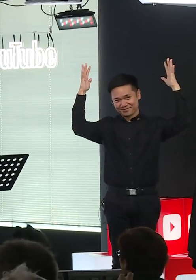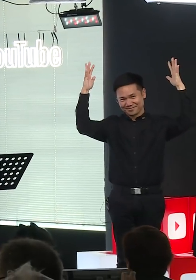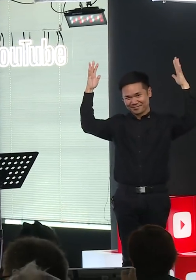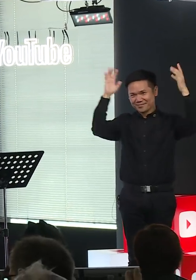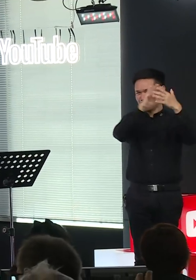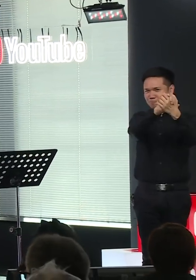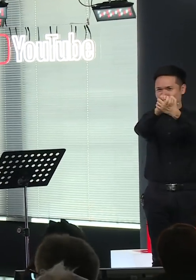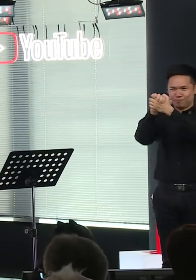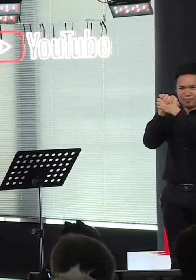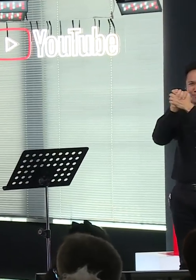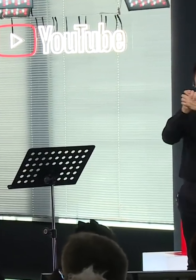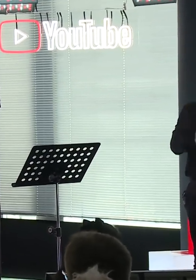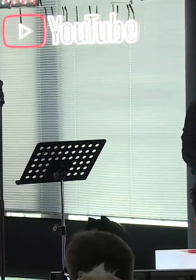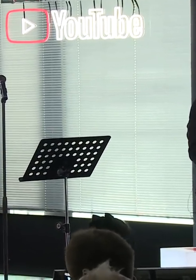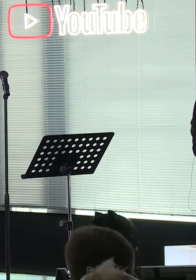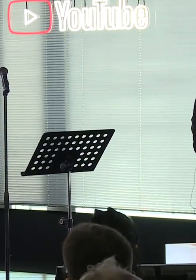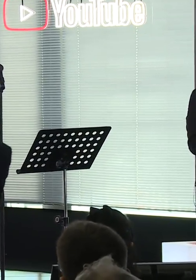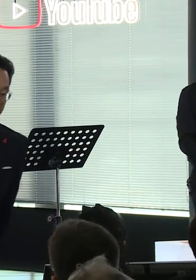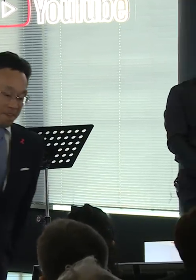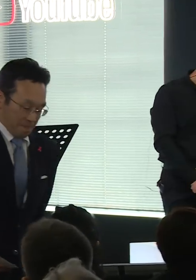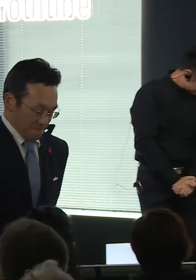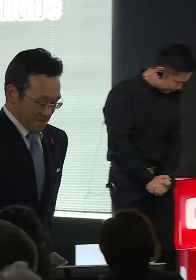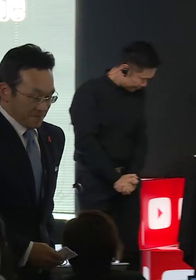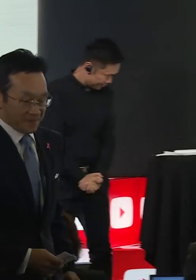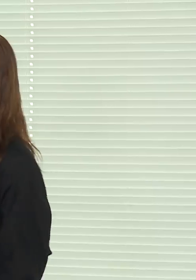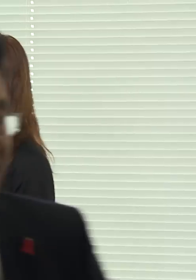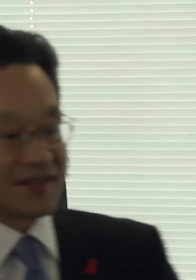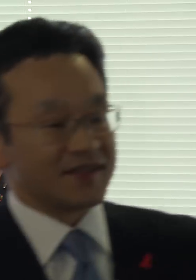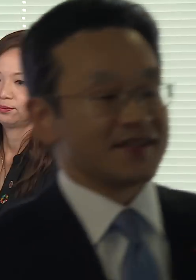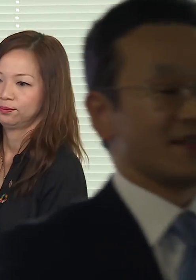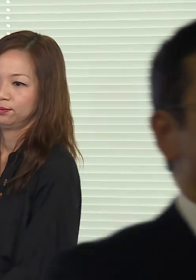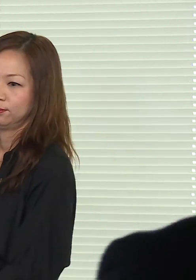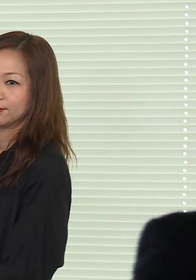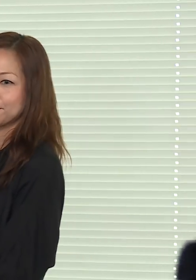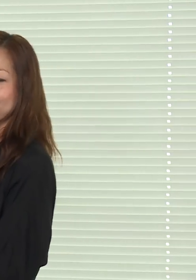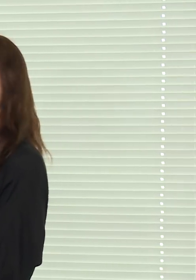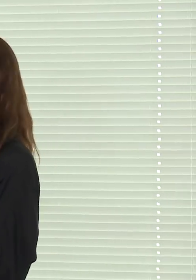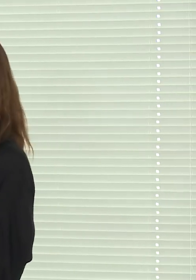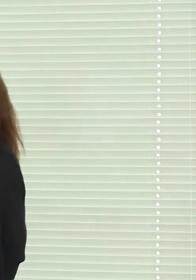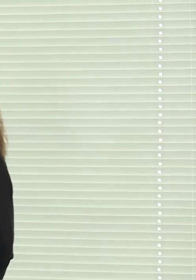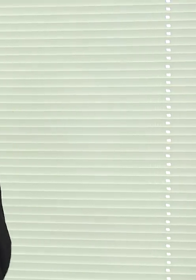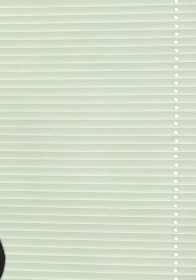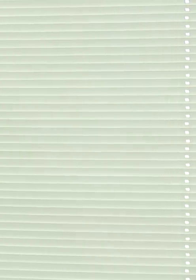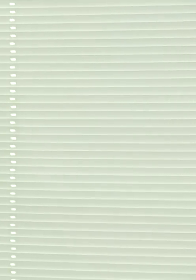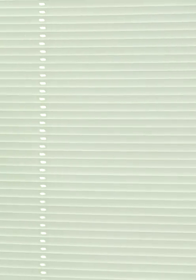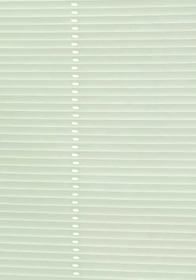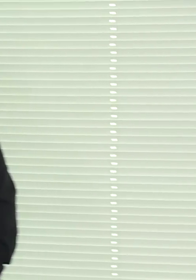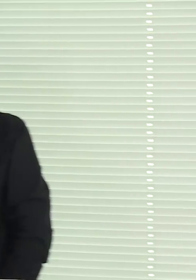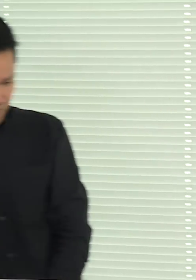that, we also hope your prosperity and strong support for this movement. And with that, I would like to end my greetings and thank you